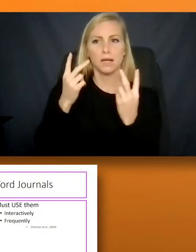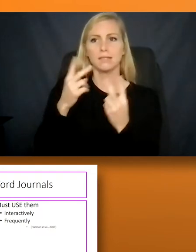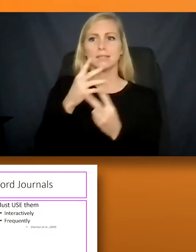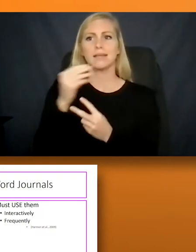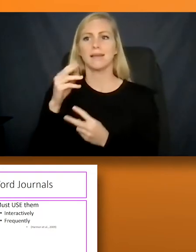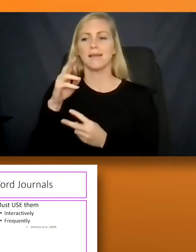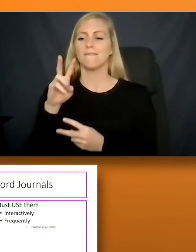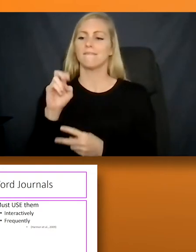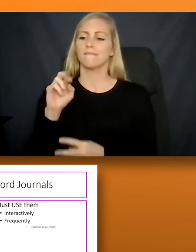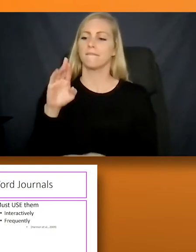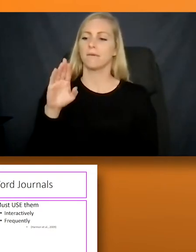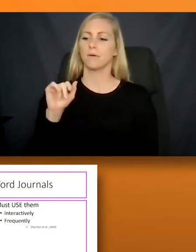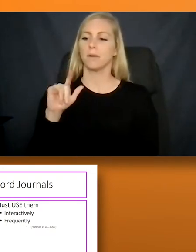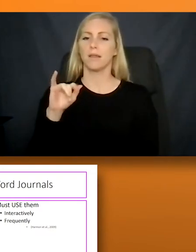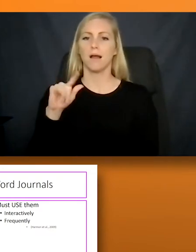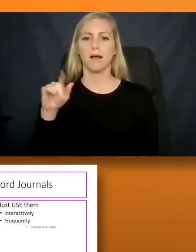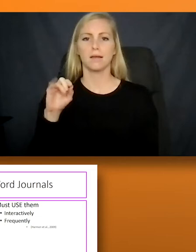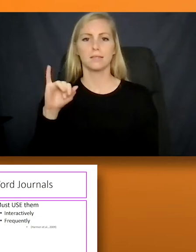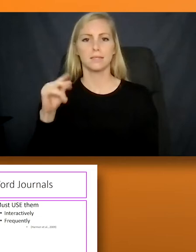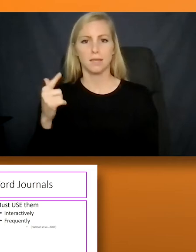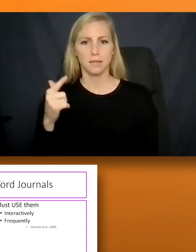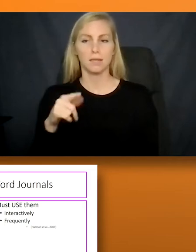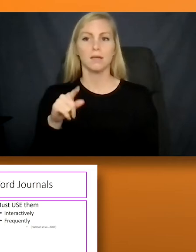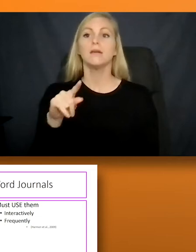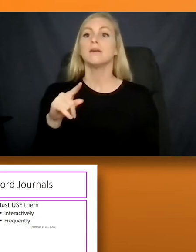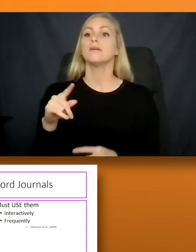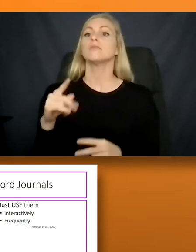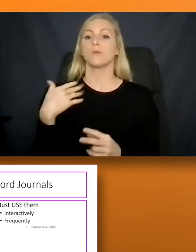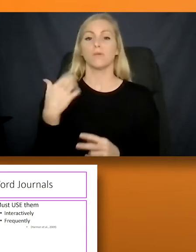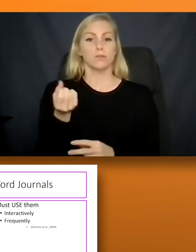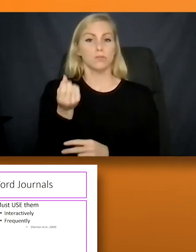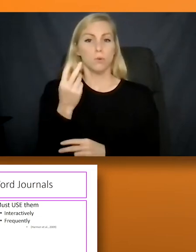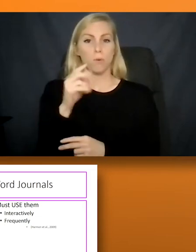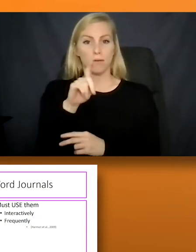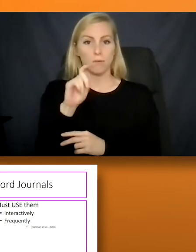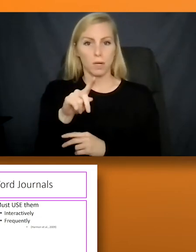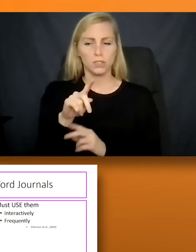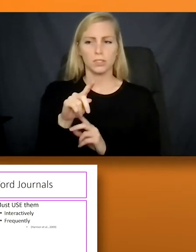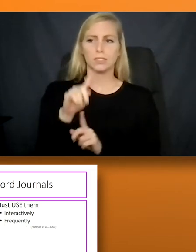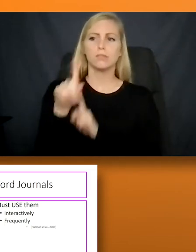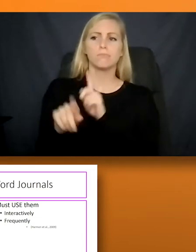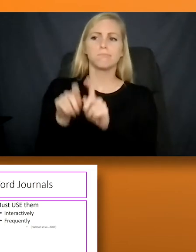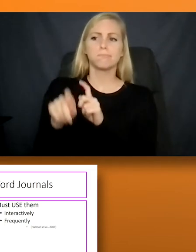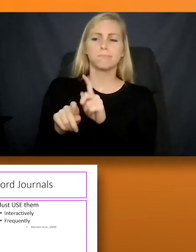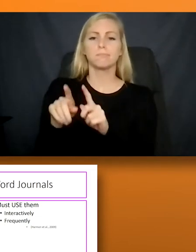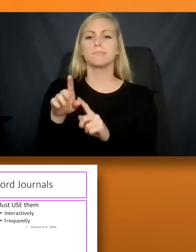the 12 question--it has 12 questions that you ask about, OK, so if I'm visualizing